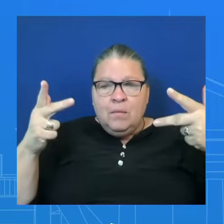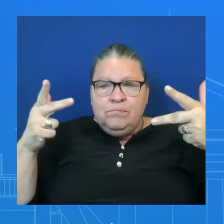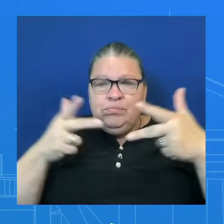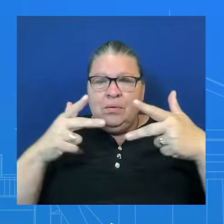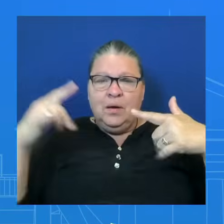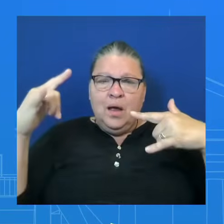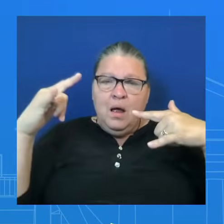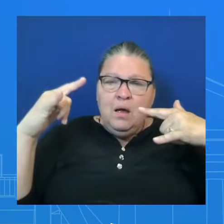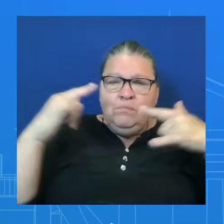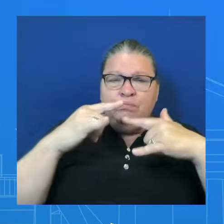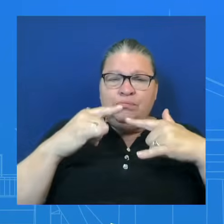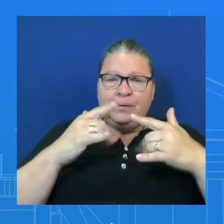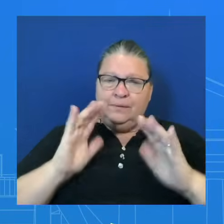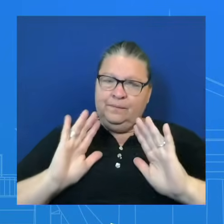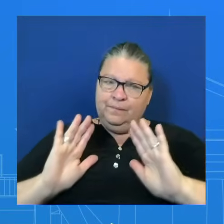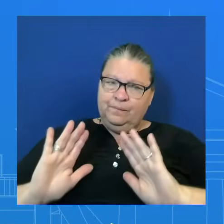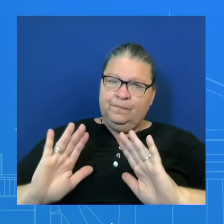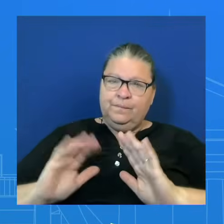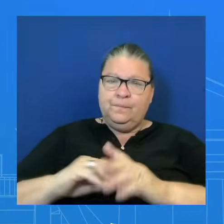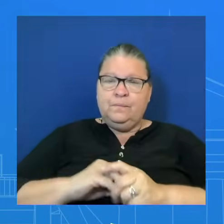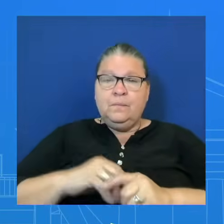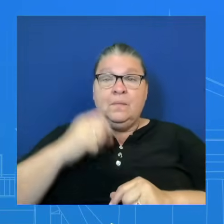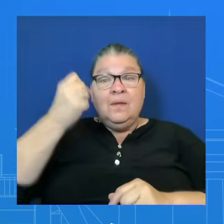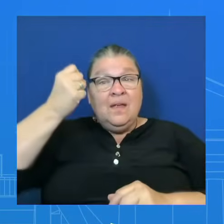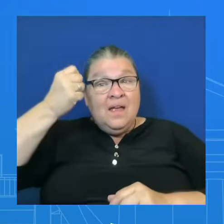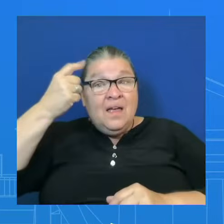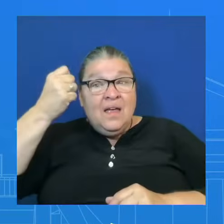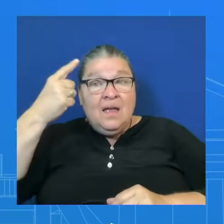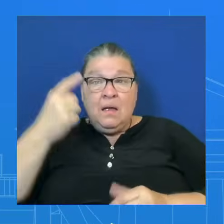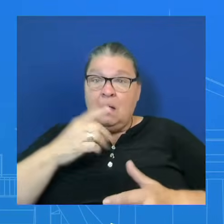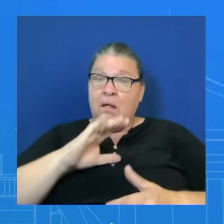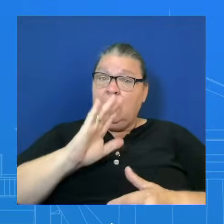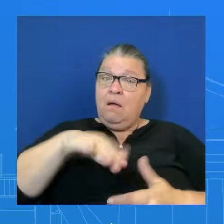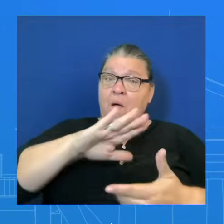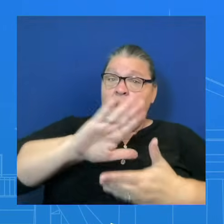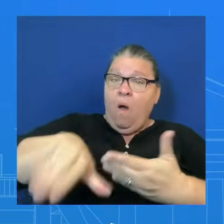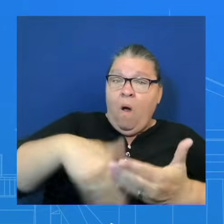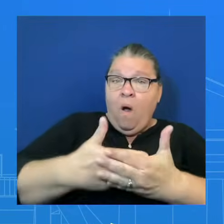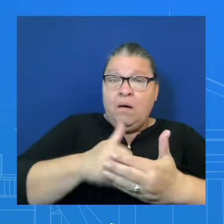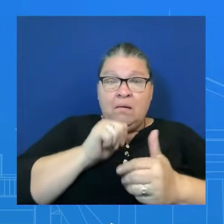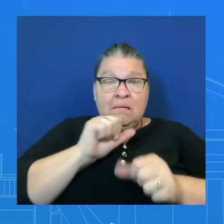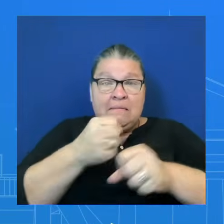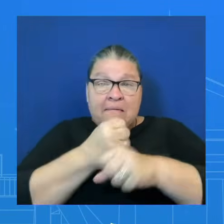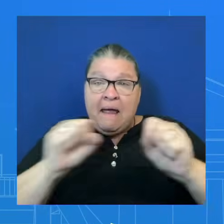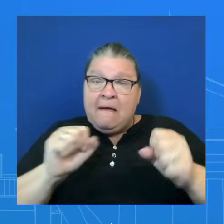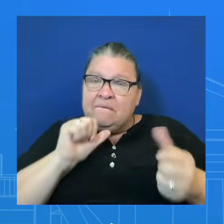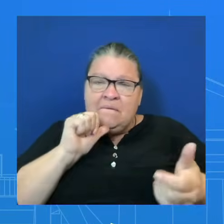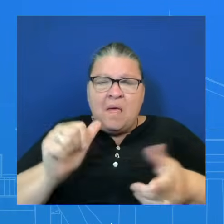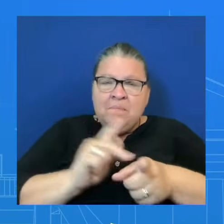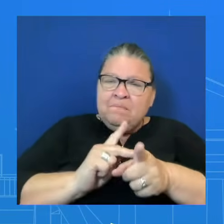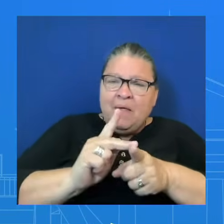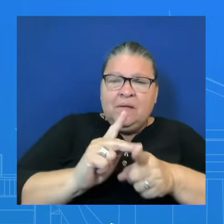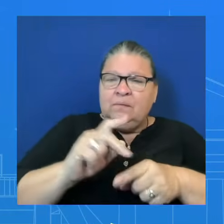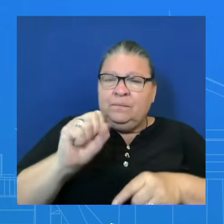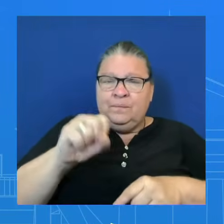Not all of them are unsafe and unprofessional, but these two were. You saw on the air intercept that they forced our aircraft --